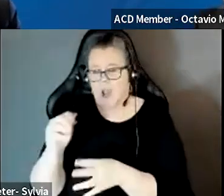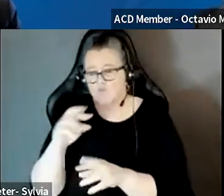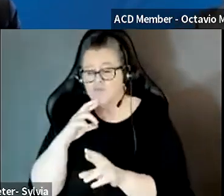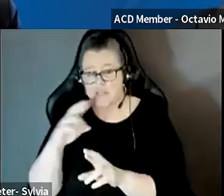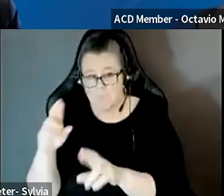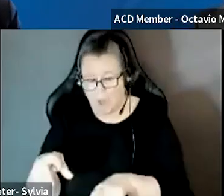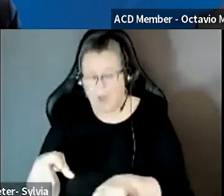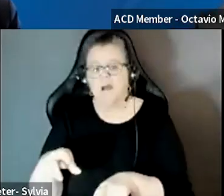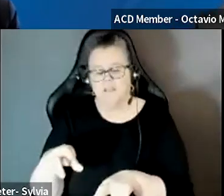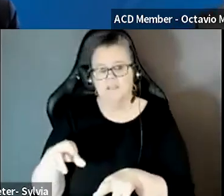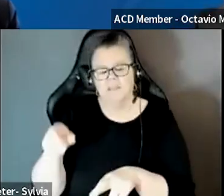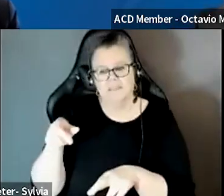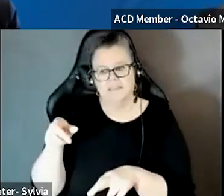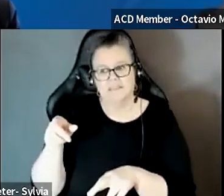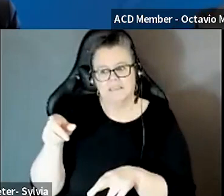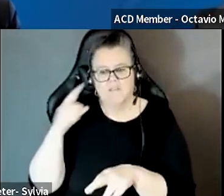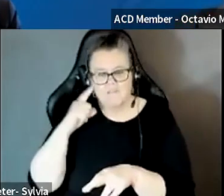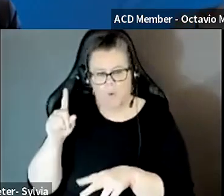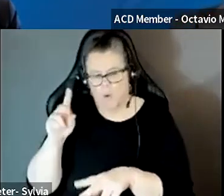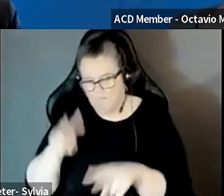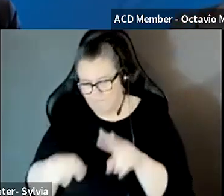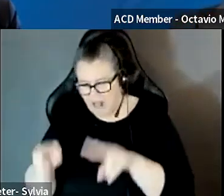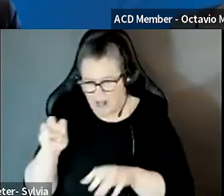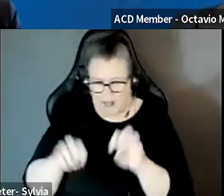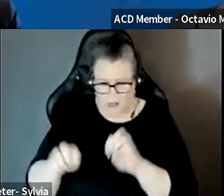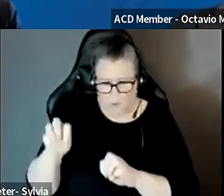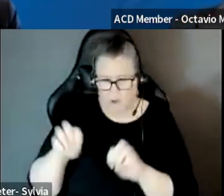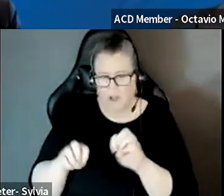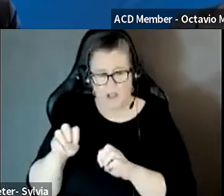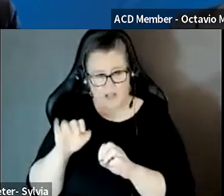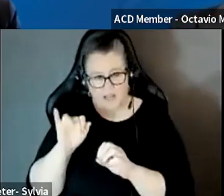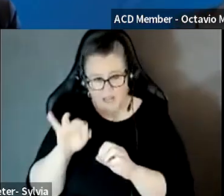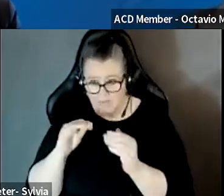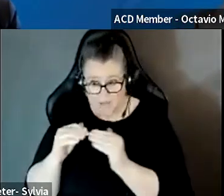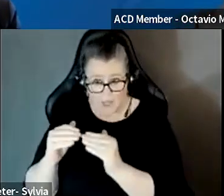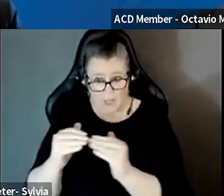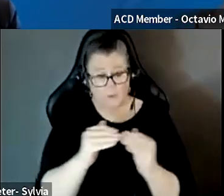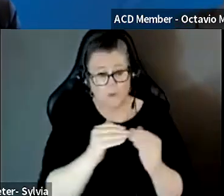evaluate how equitably the distribution